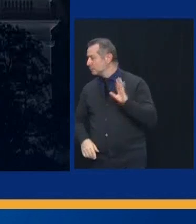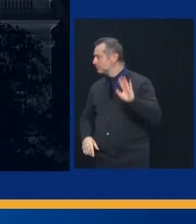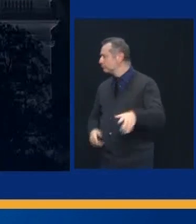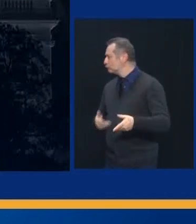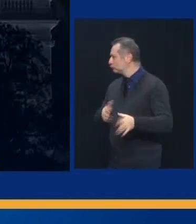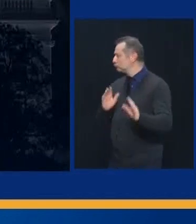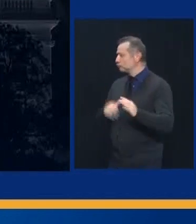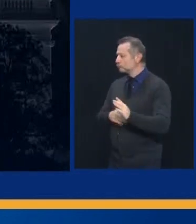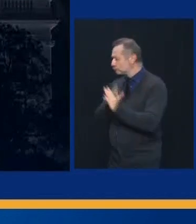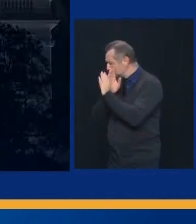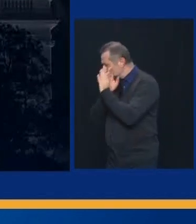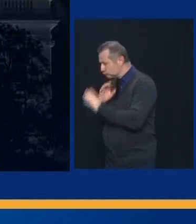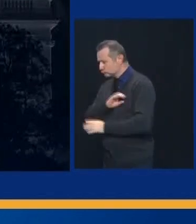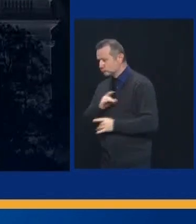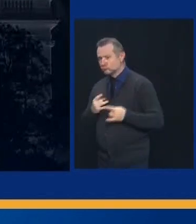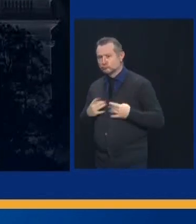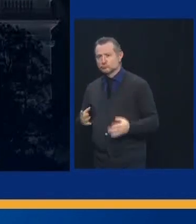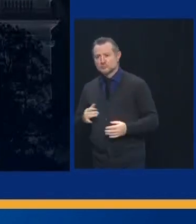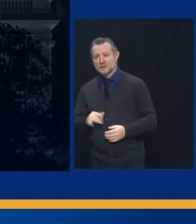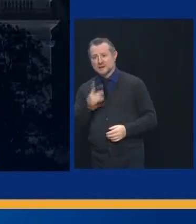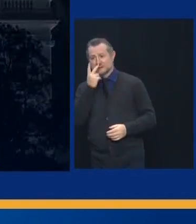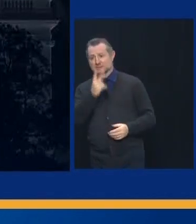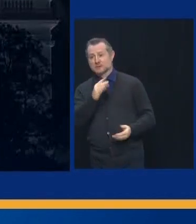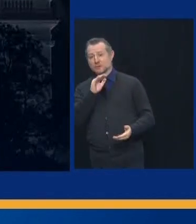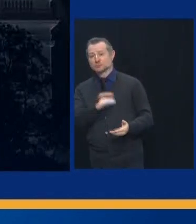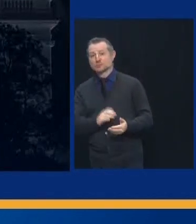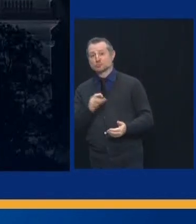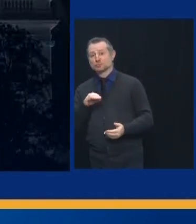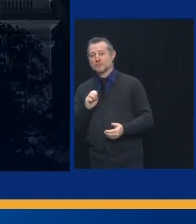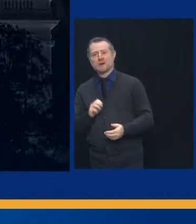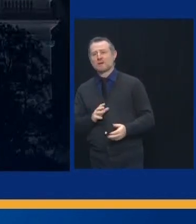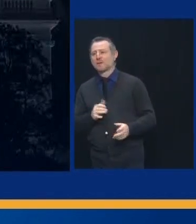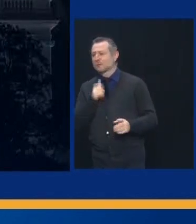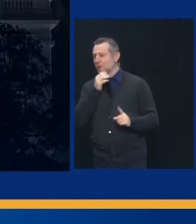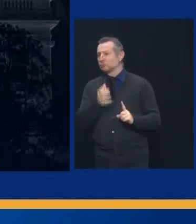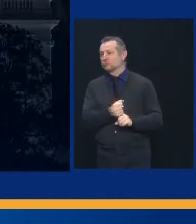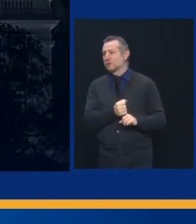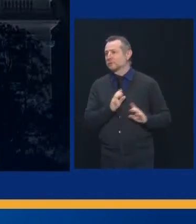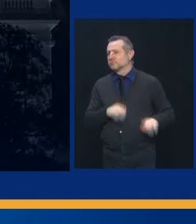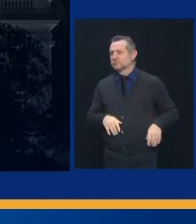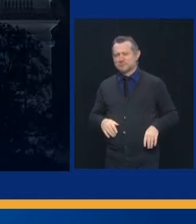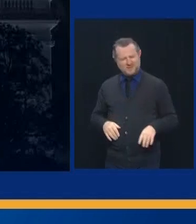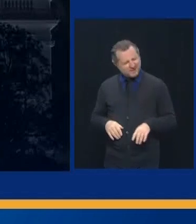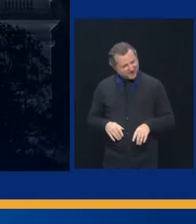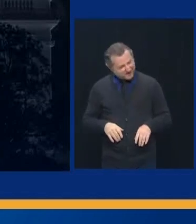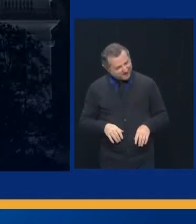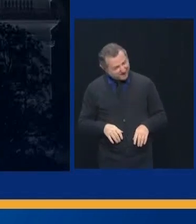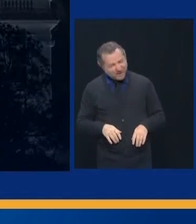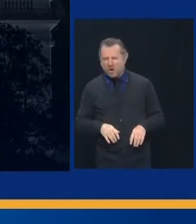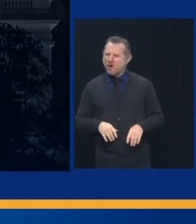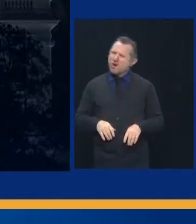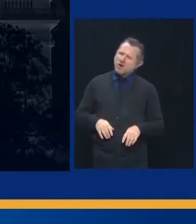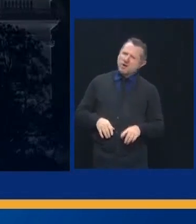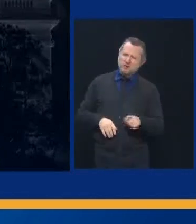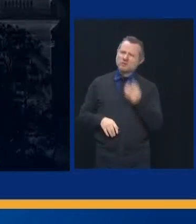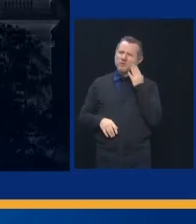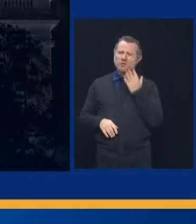HERE'S THE ANALOGY. P AND THEN WE CAN SAY THE CRIME